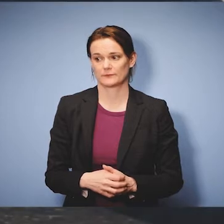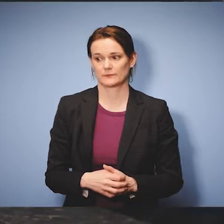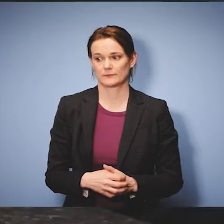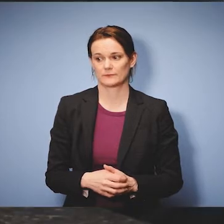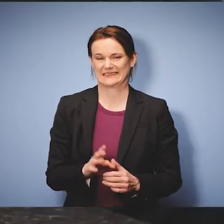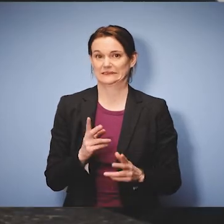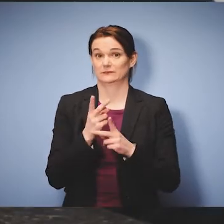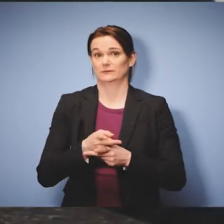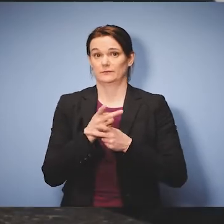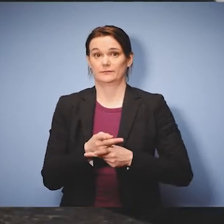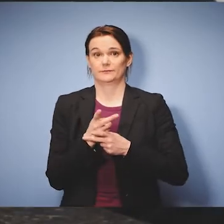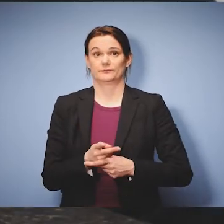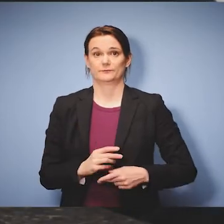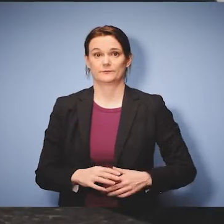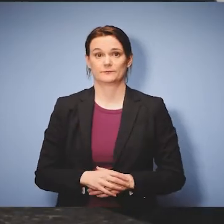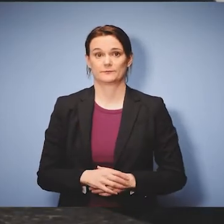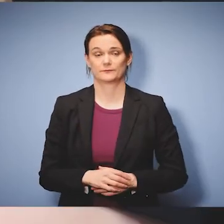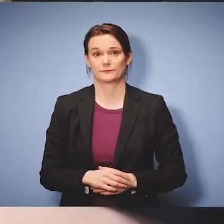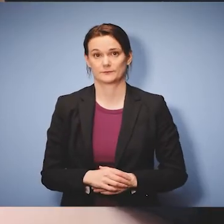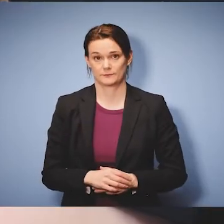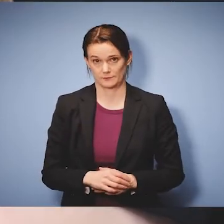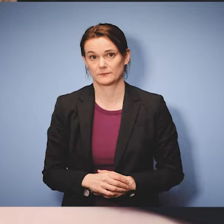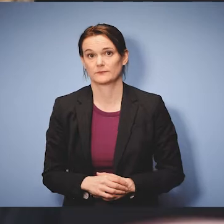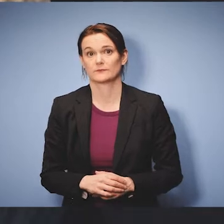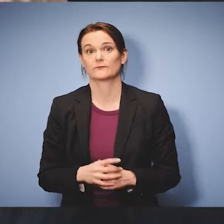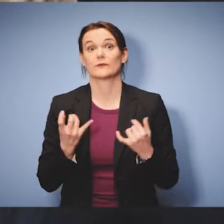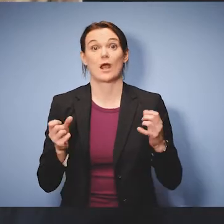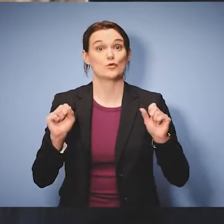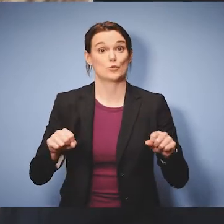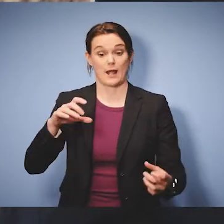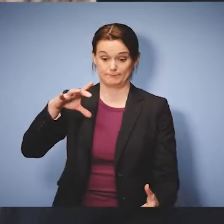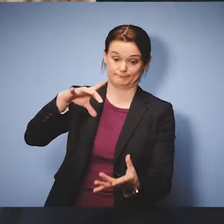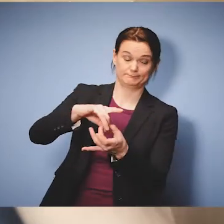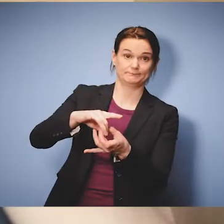Very gently. There we go. And now Justin, you should be all good to hook it up.